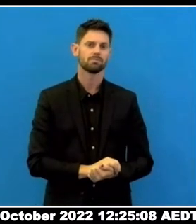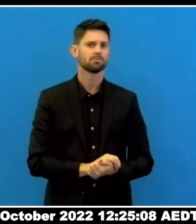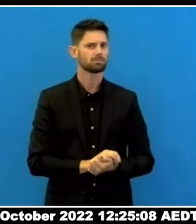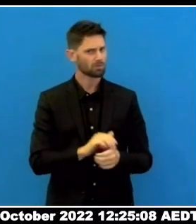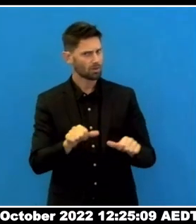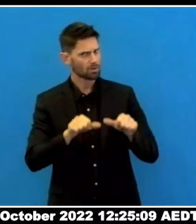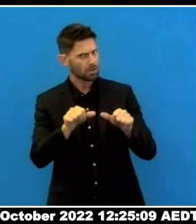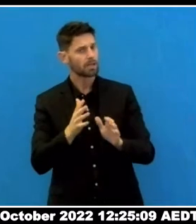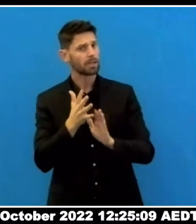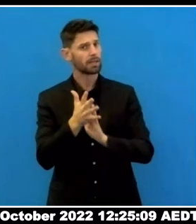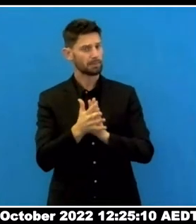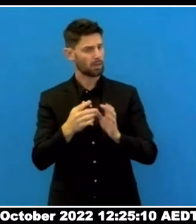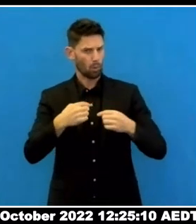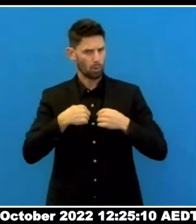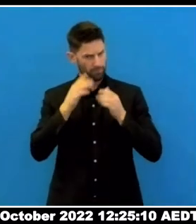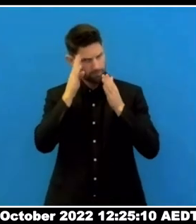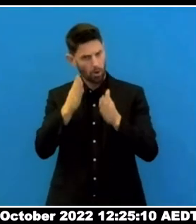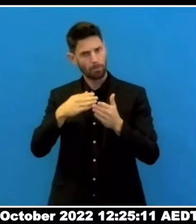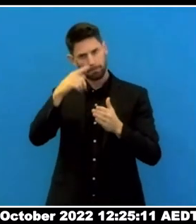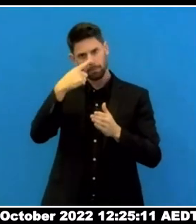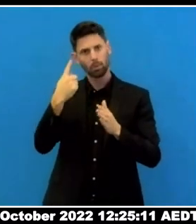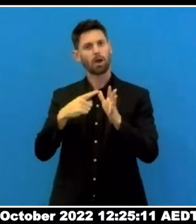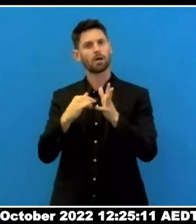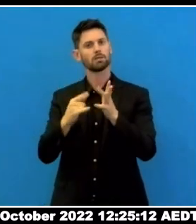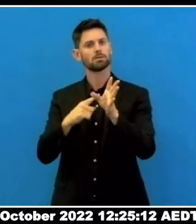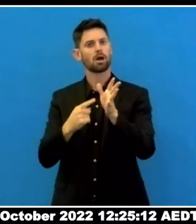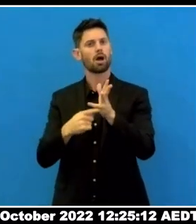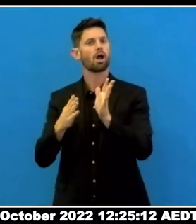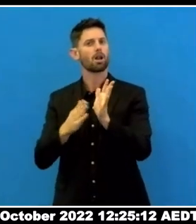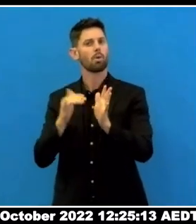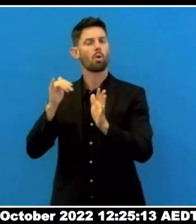and I know our focus is asylum seekers and refugees for present purposes